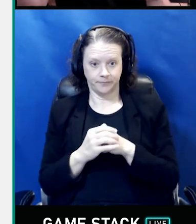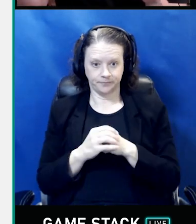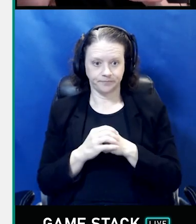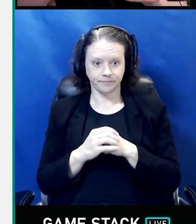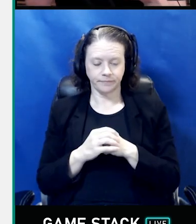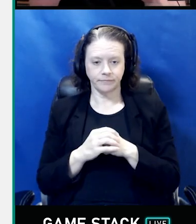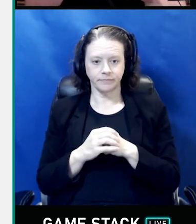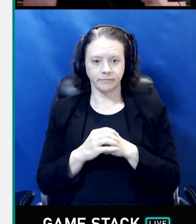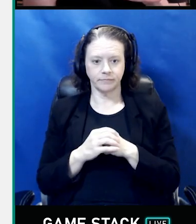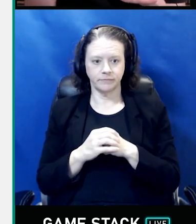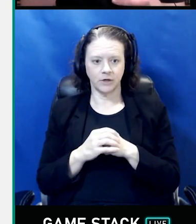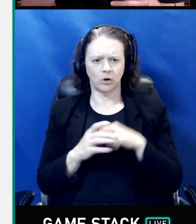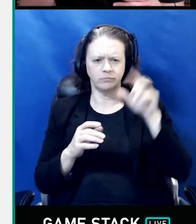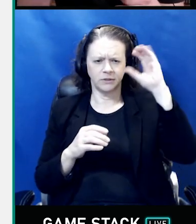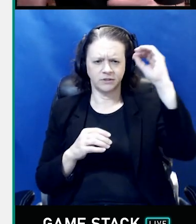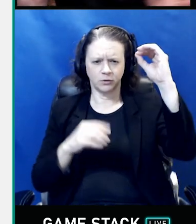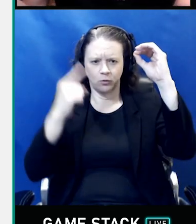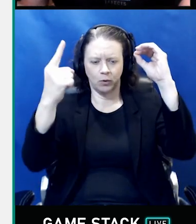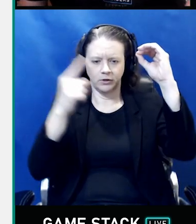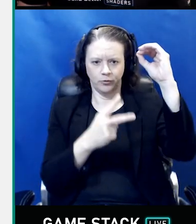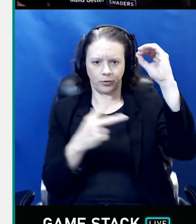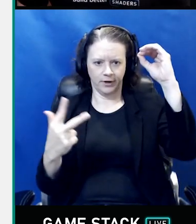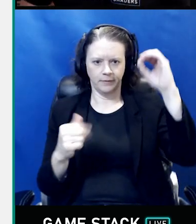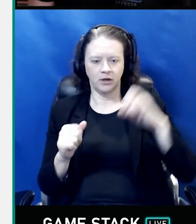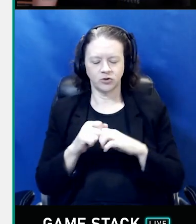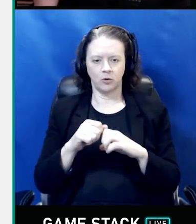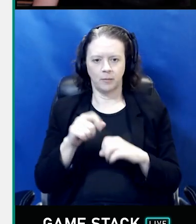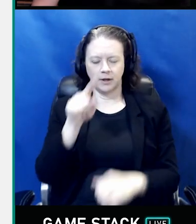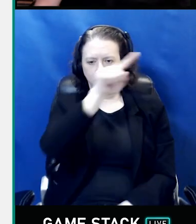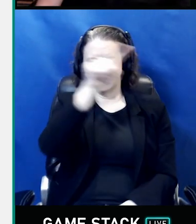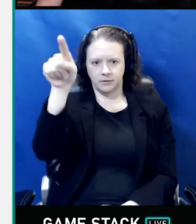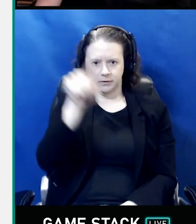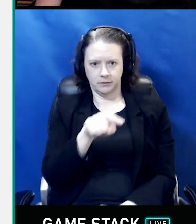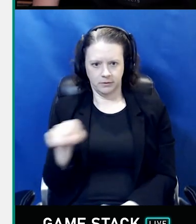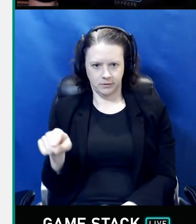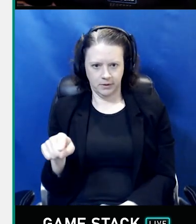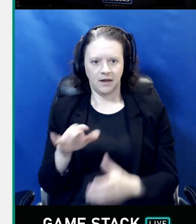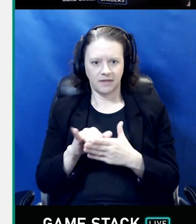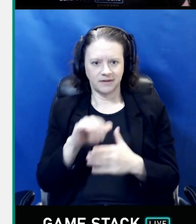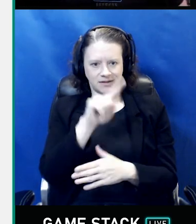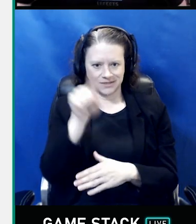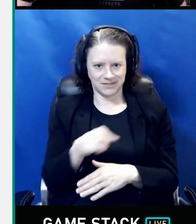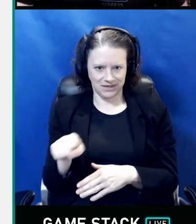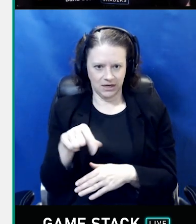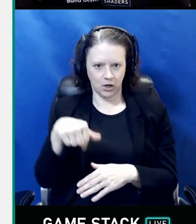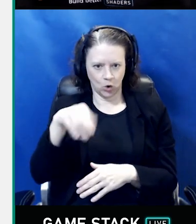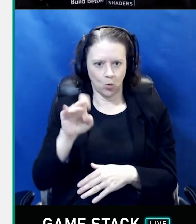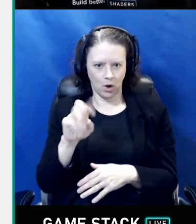it actually forms something like a Z. So this is sometimes called Z quad order. And we can see the example here,